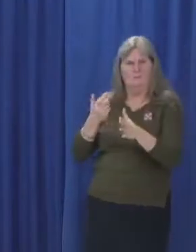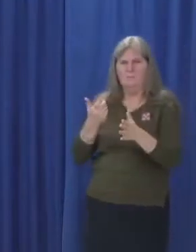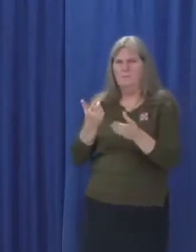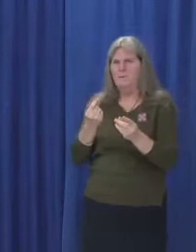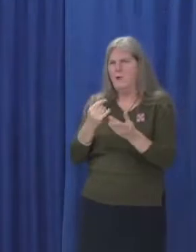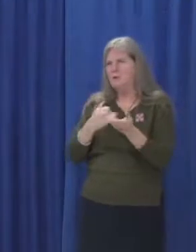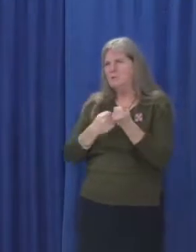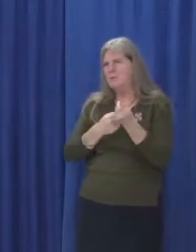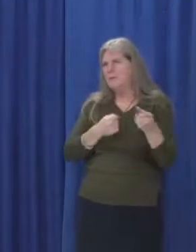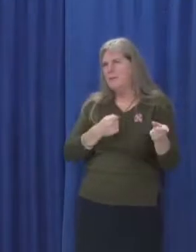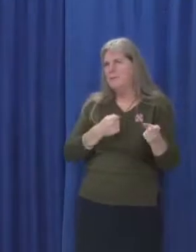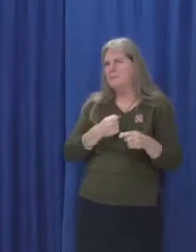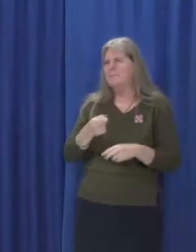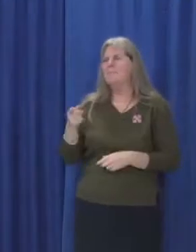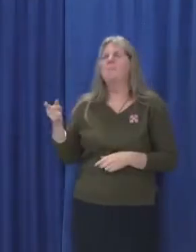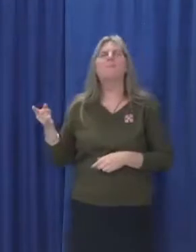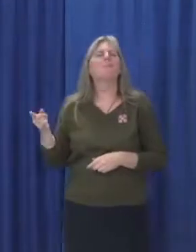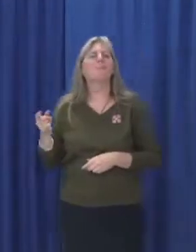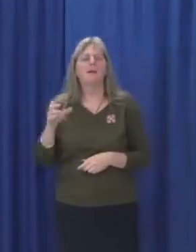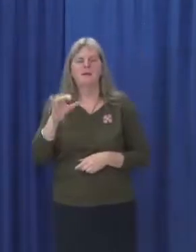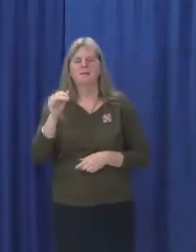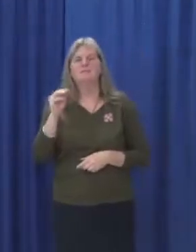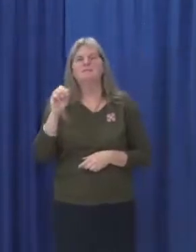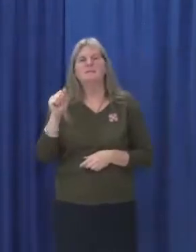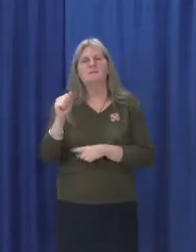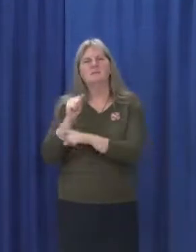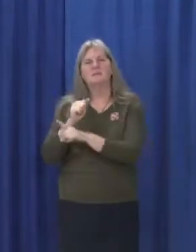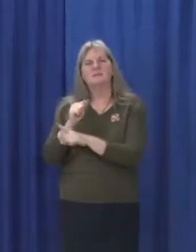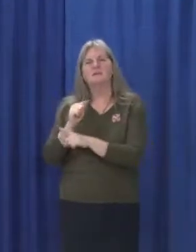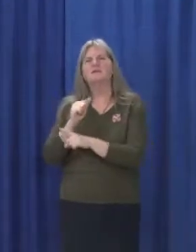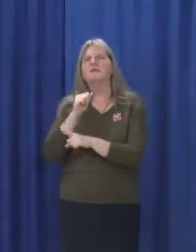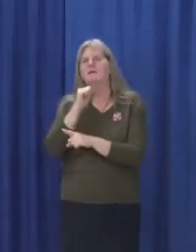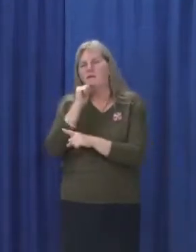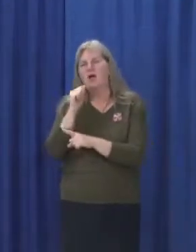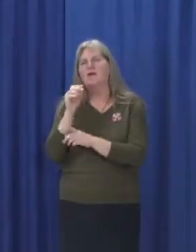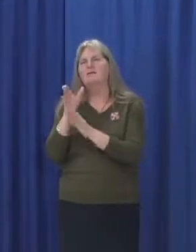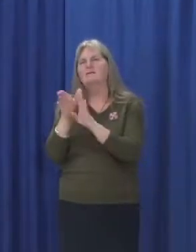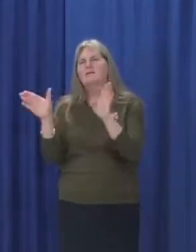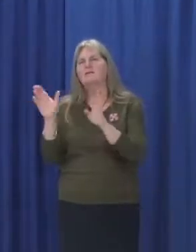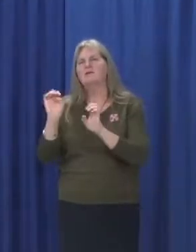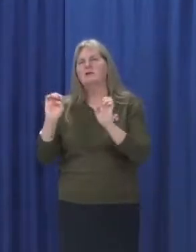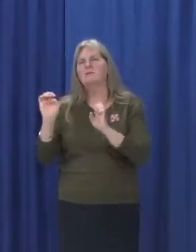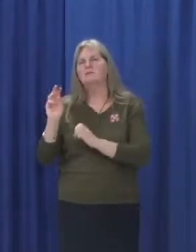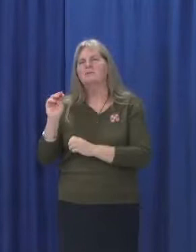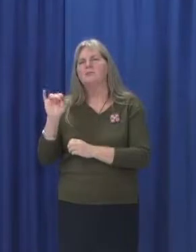policies? With Cima having us not under